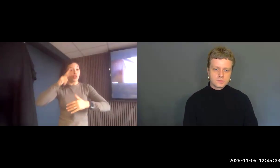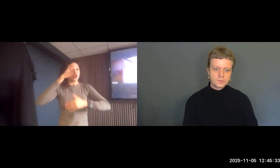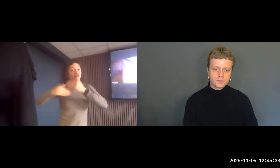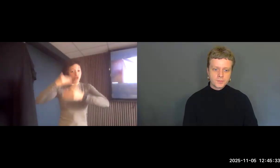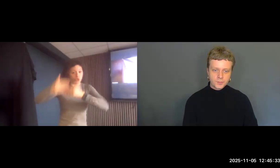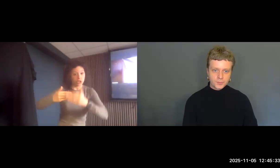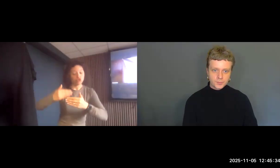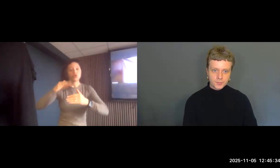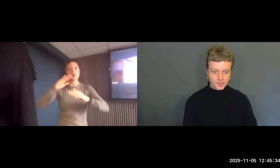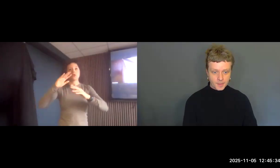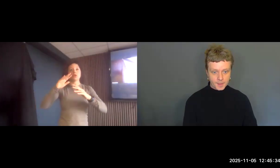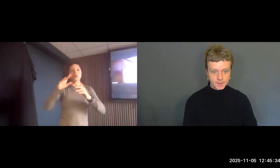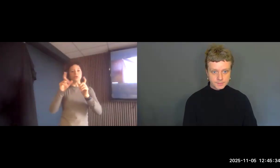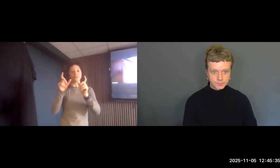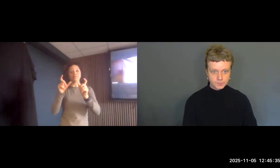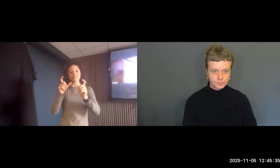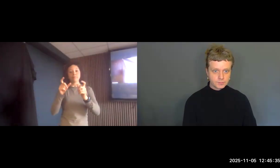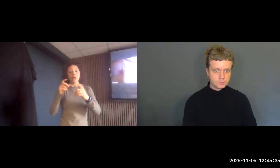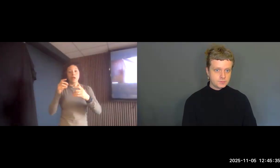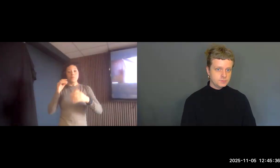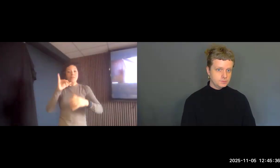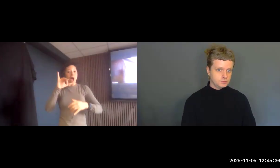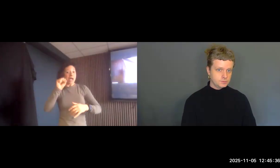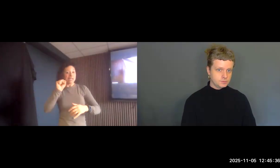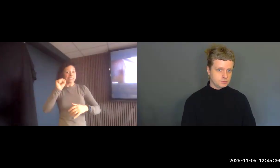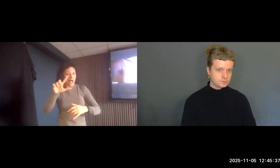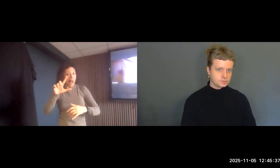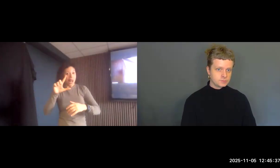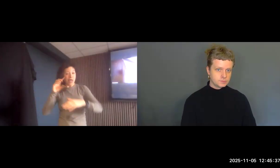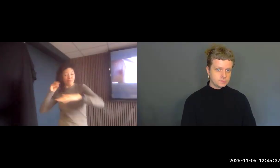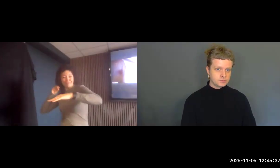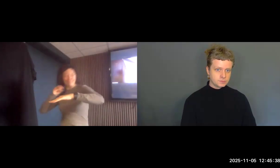And then in the third generation of KQSL signers